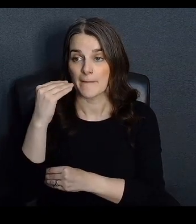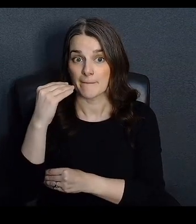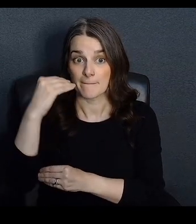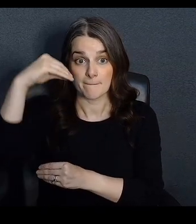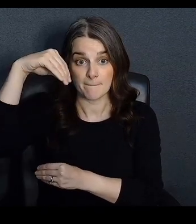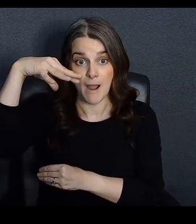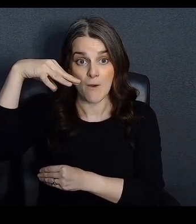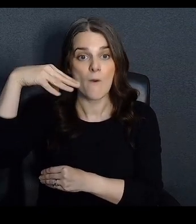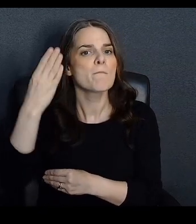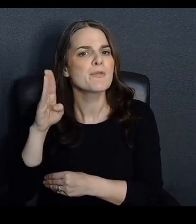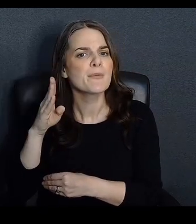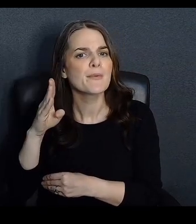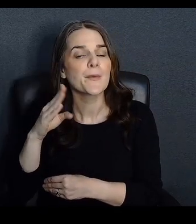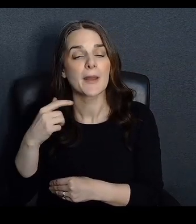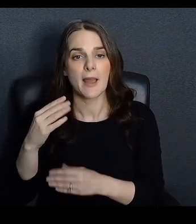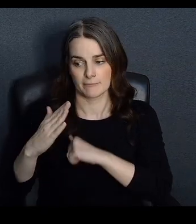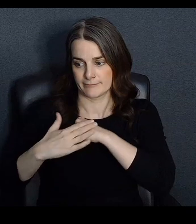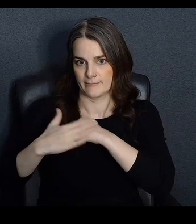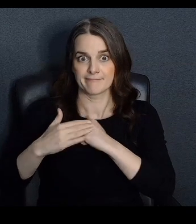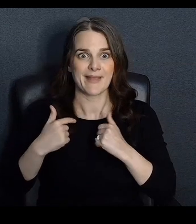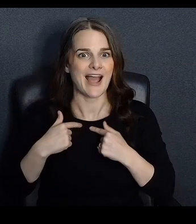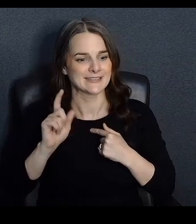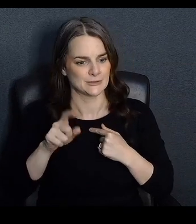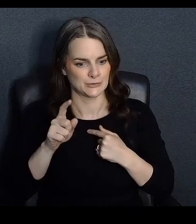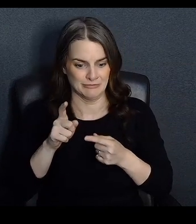know it's time to start wrapping up what I'm working on.